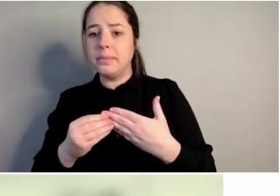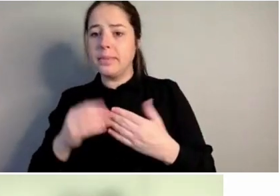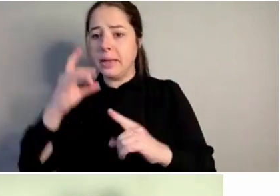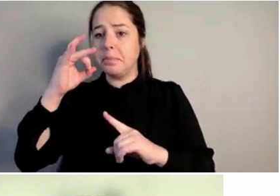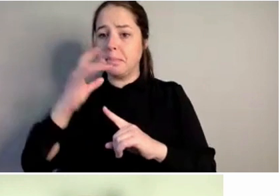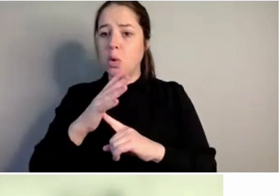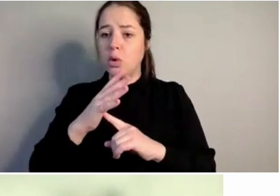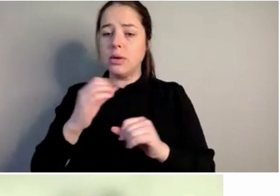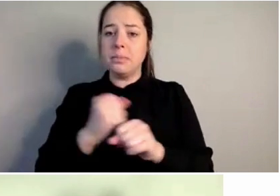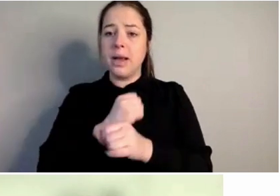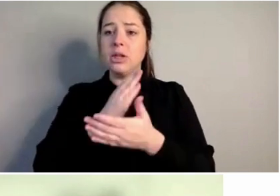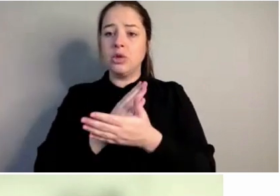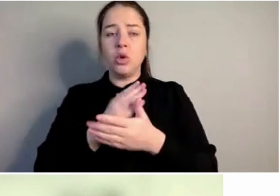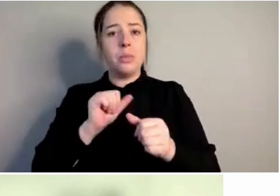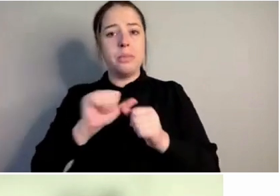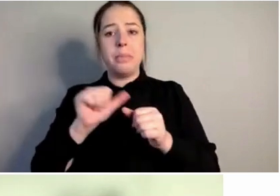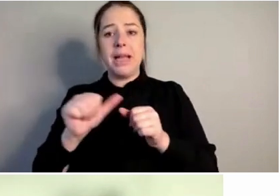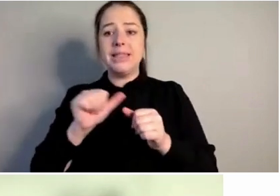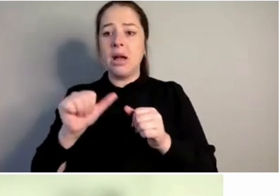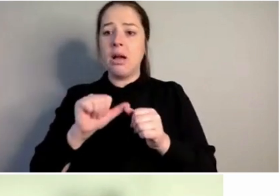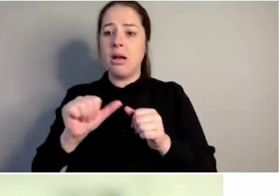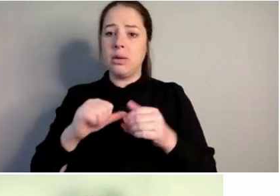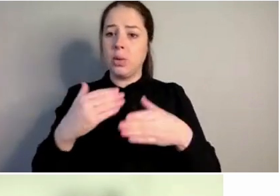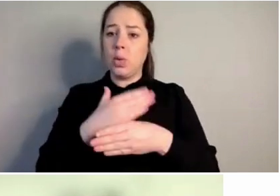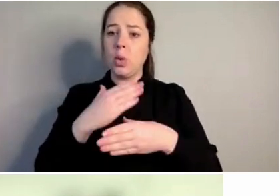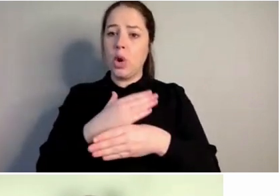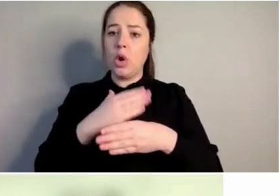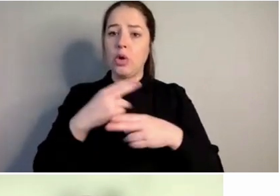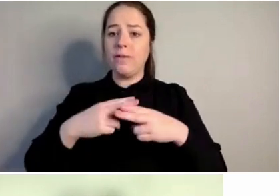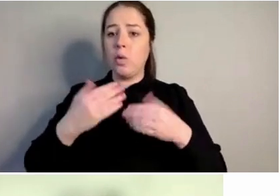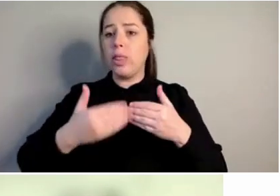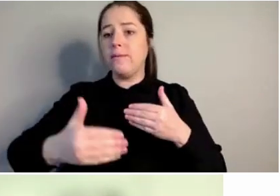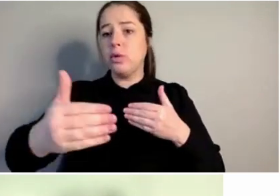to try and make it a better place into the future. Thanks, Hilary. Thank you.